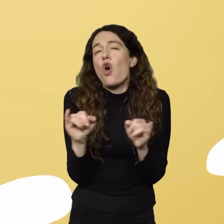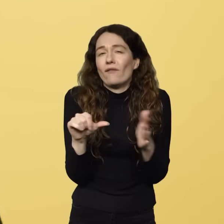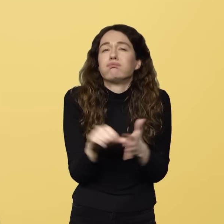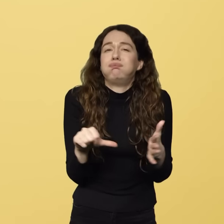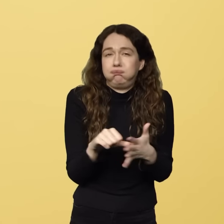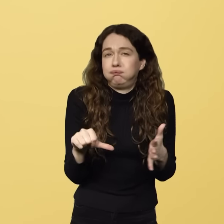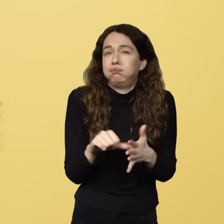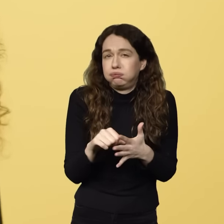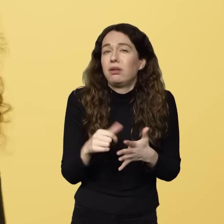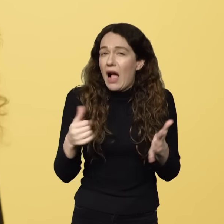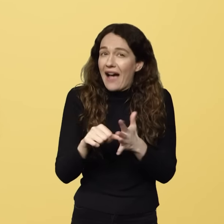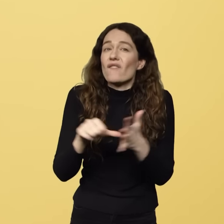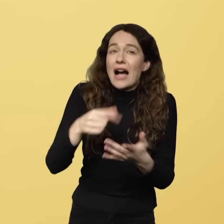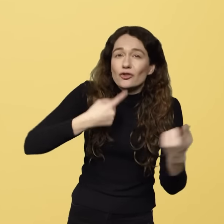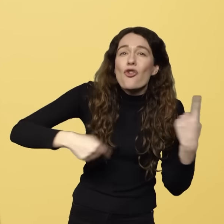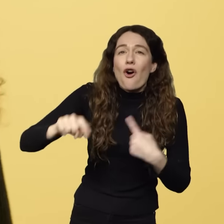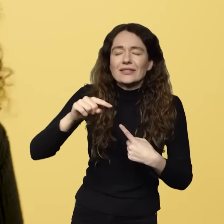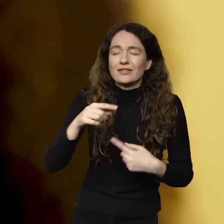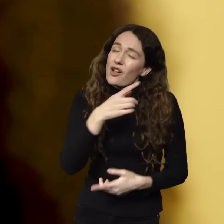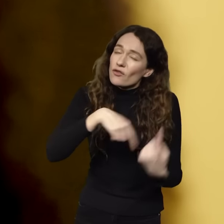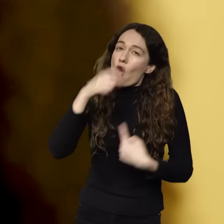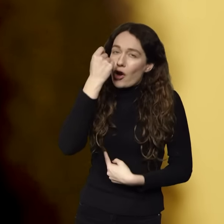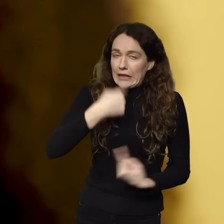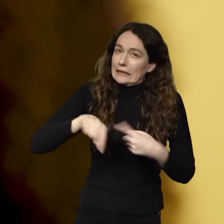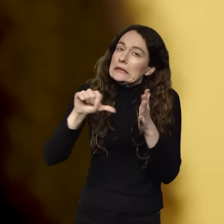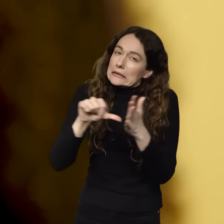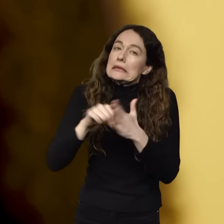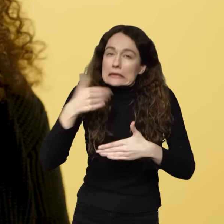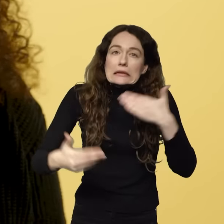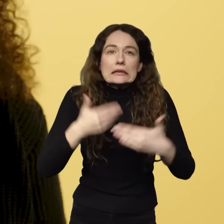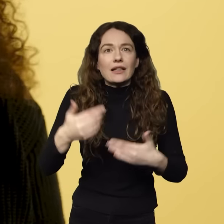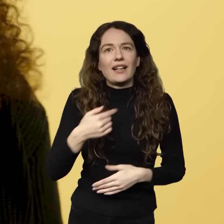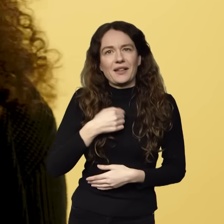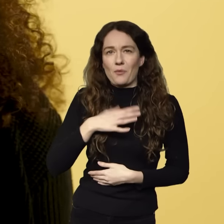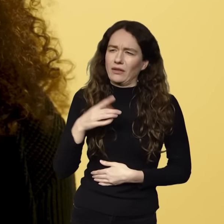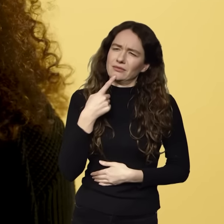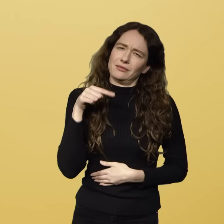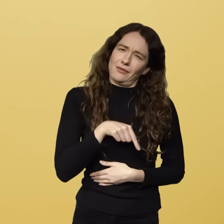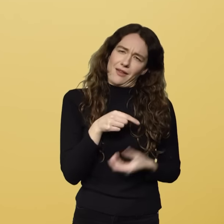So I would like to introduce you to Lucky Poo, he just brings me luck. Magic. So I had